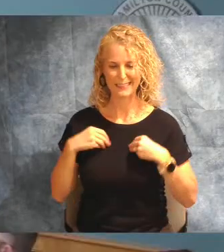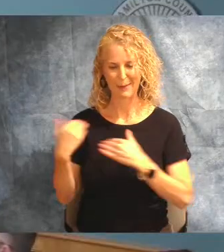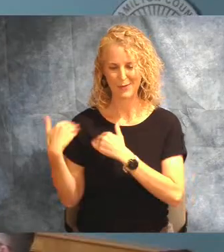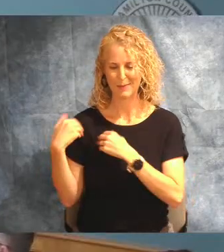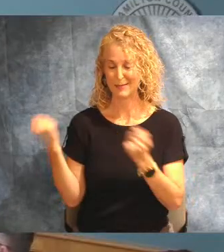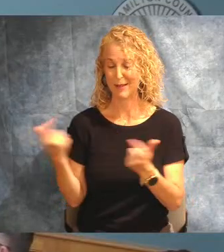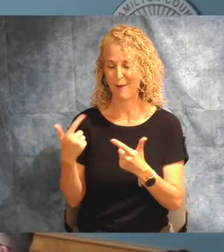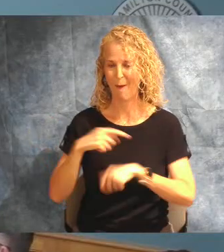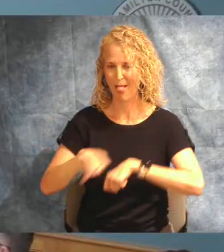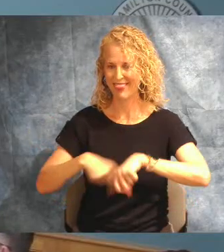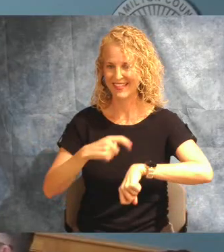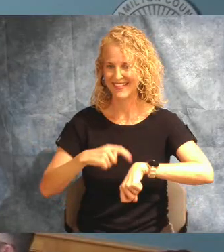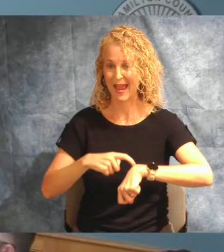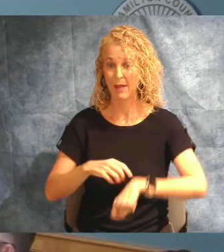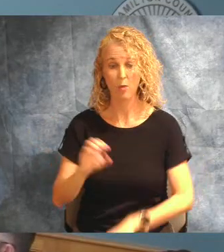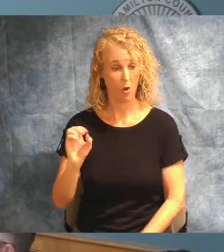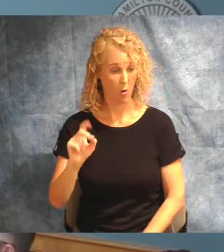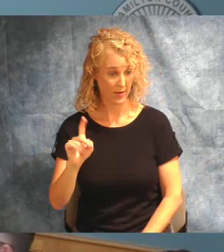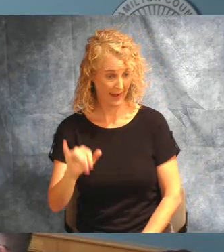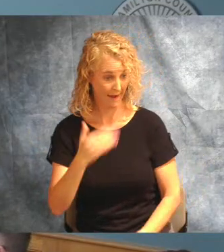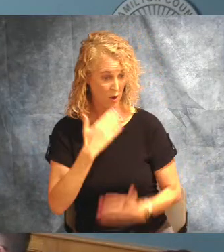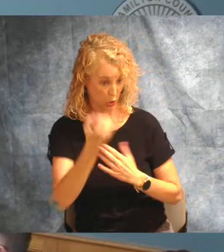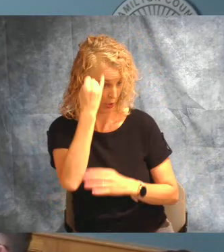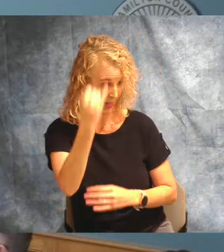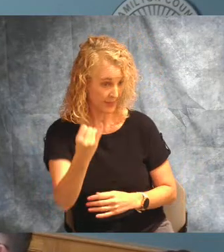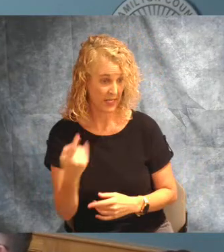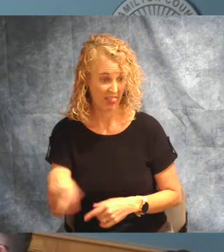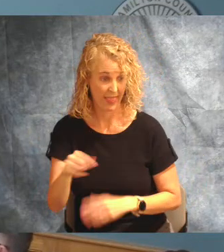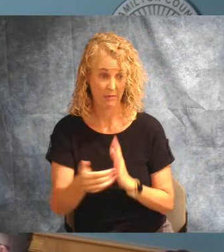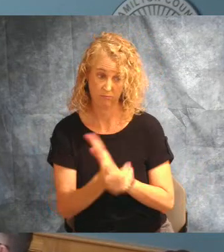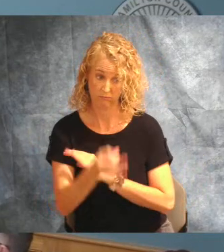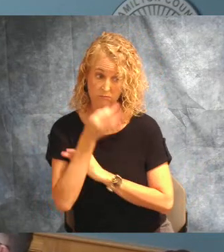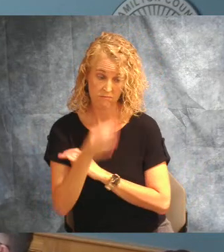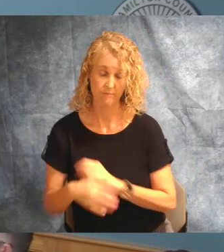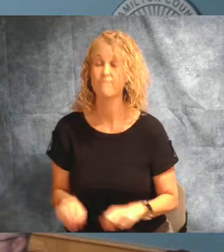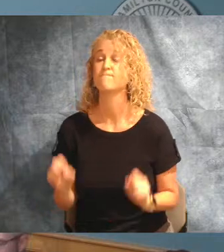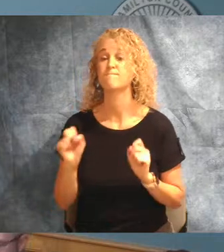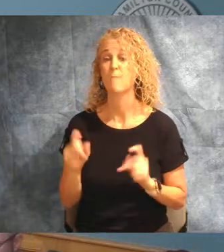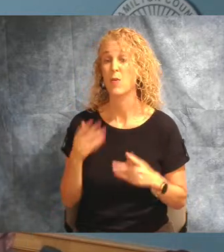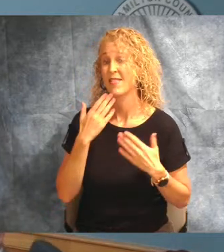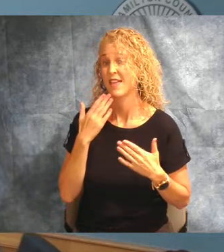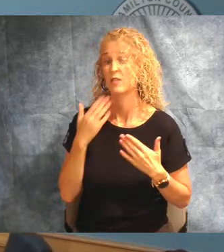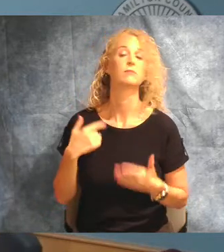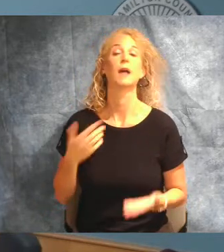And OKI is a good source, too. Yes. We're really good. Yeah. Okay. I'd like to make a motion to